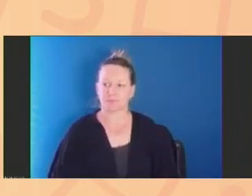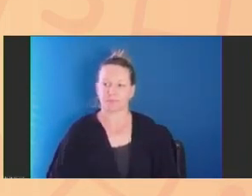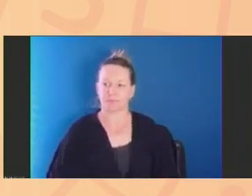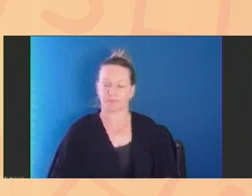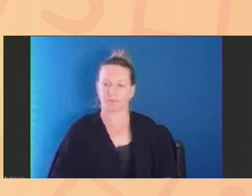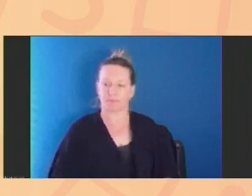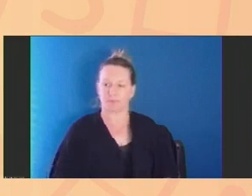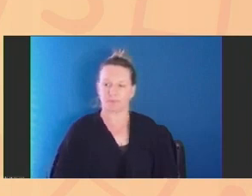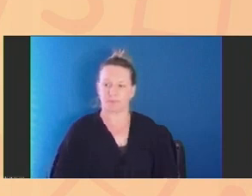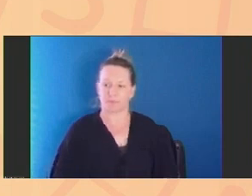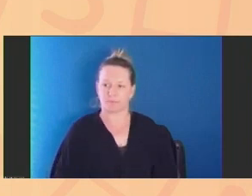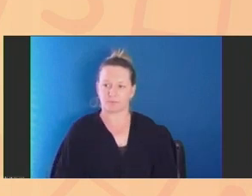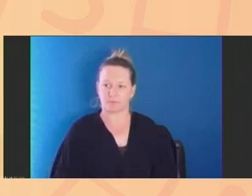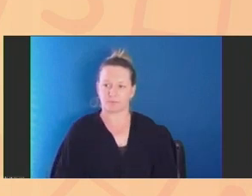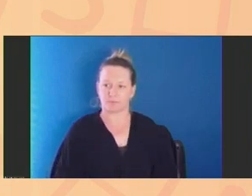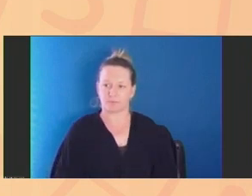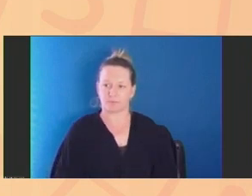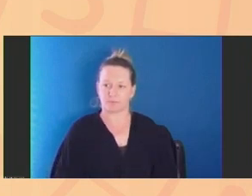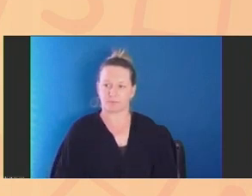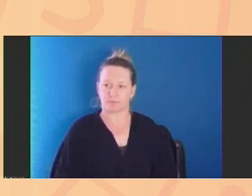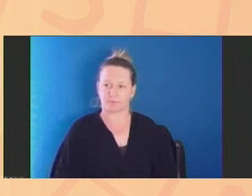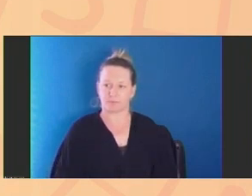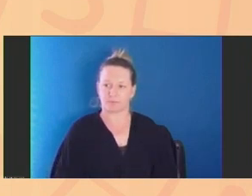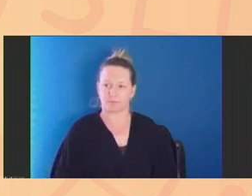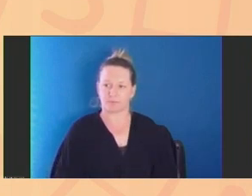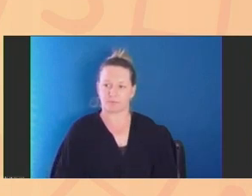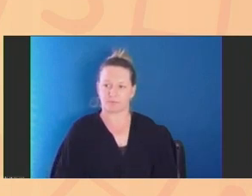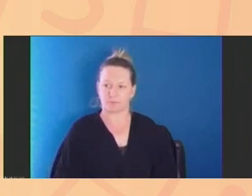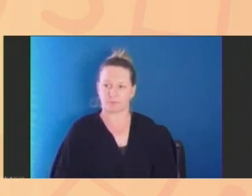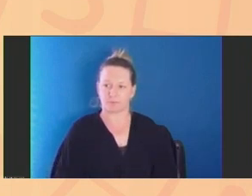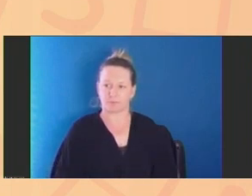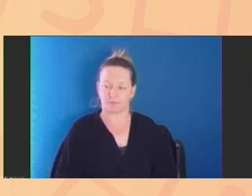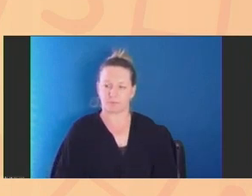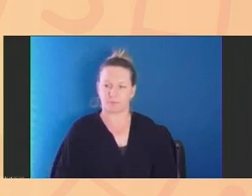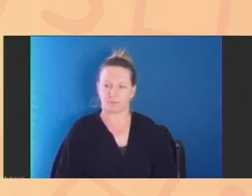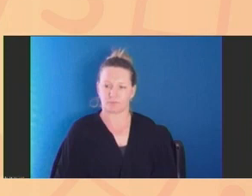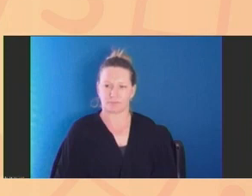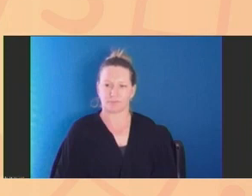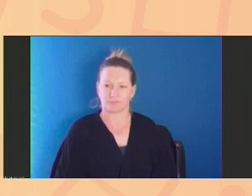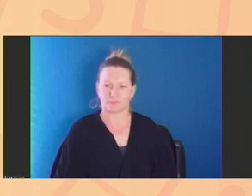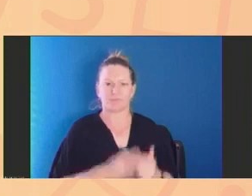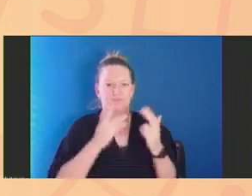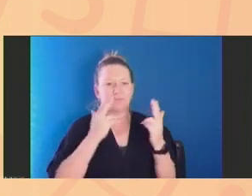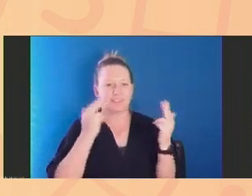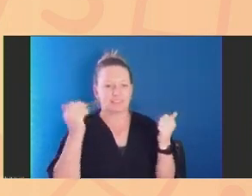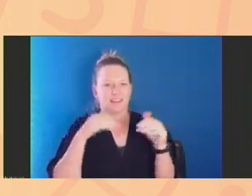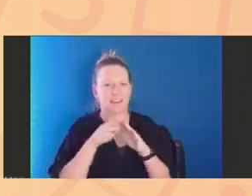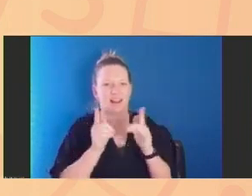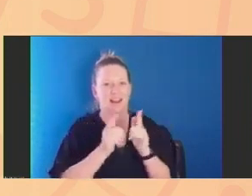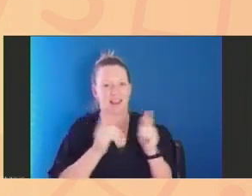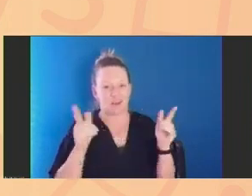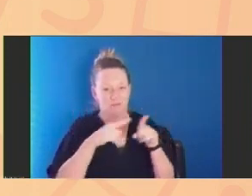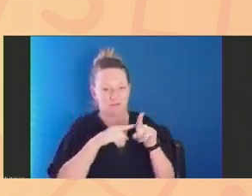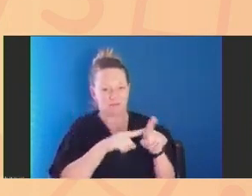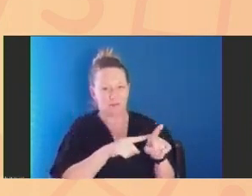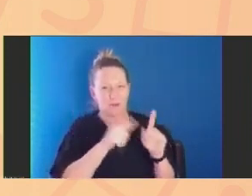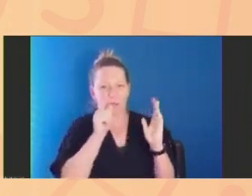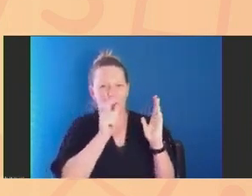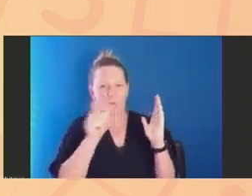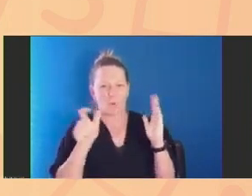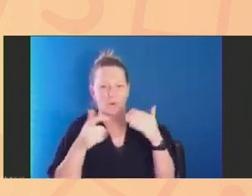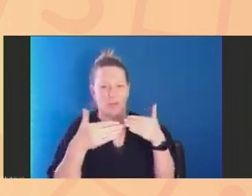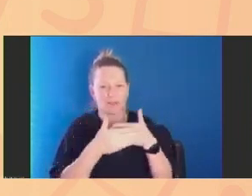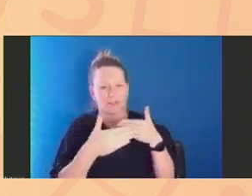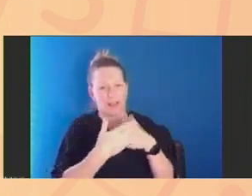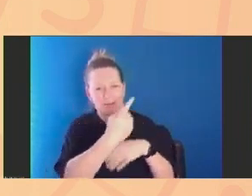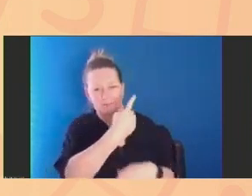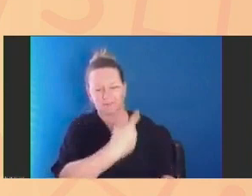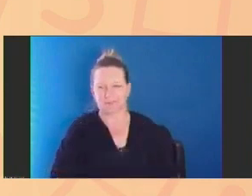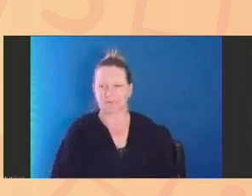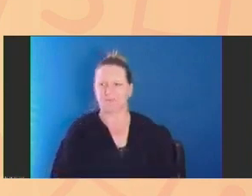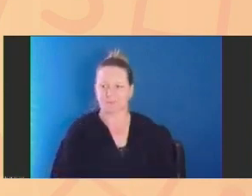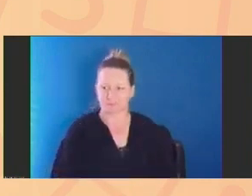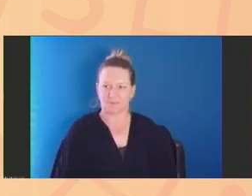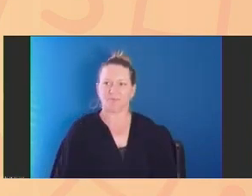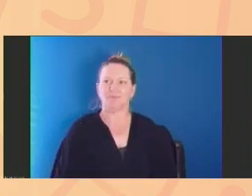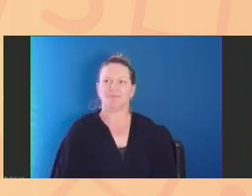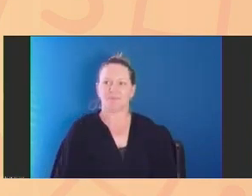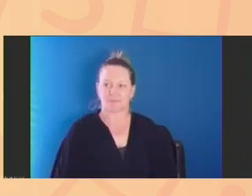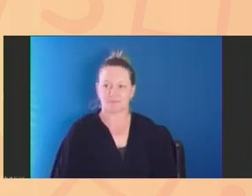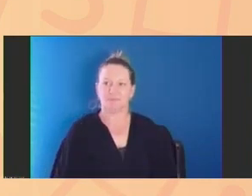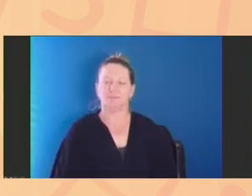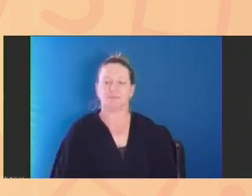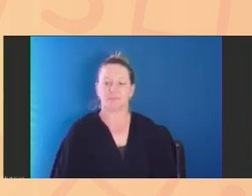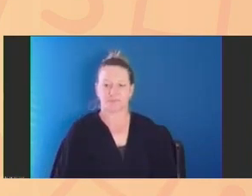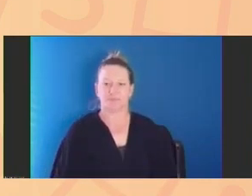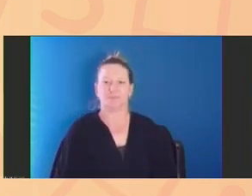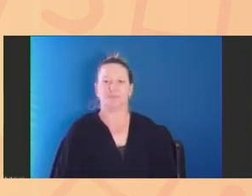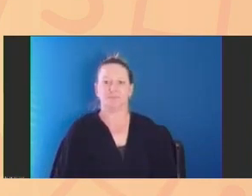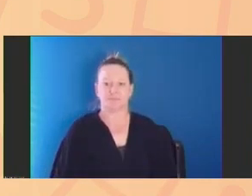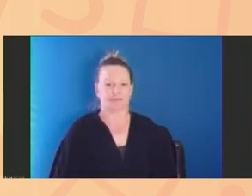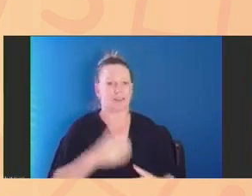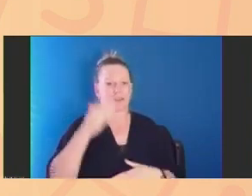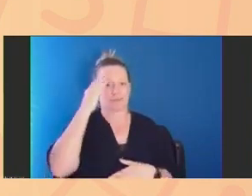(FOREIGN LANGUAGE)